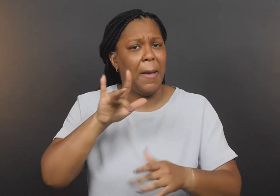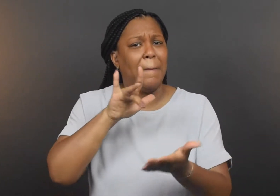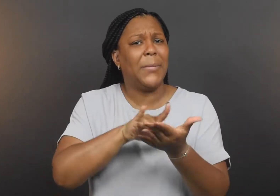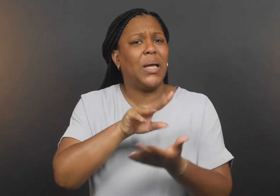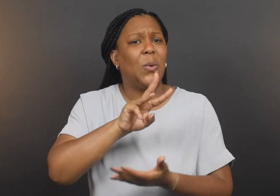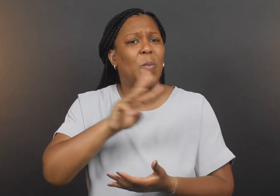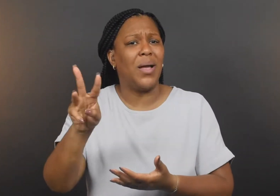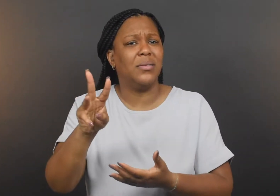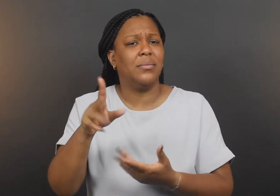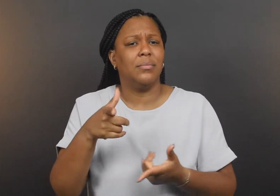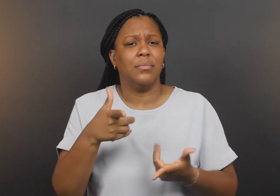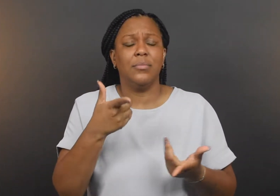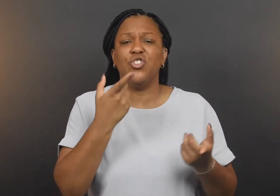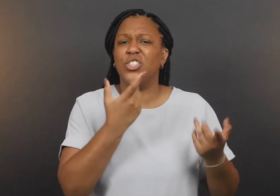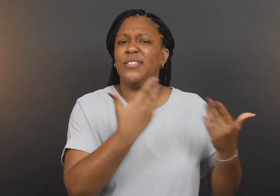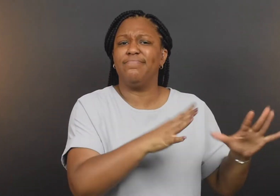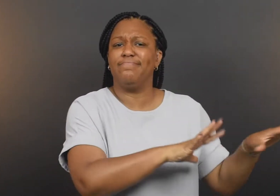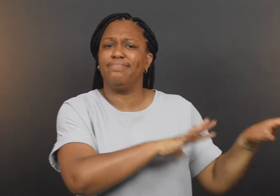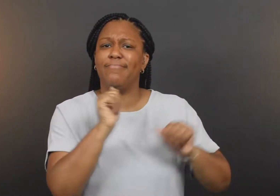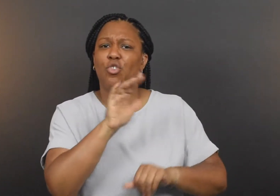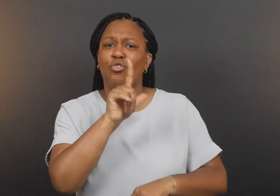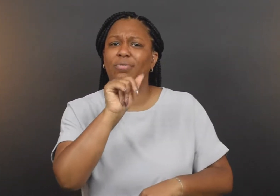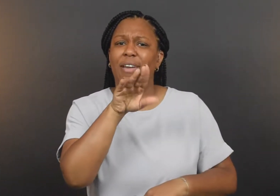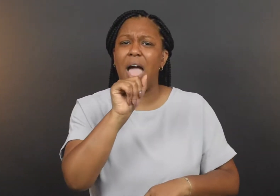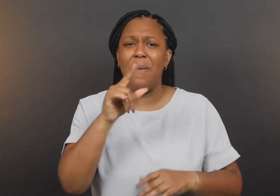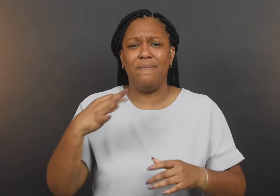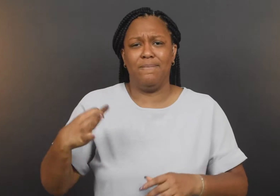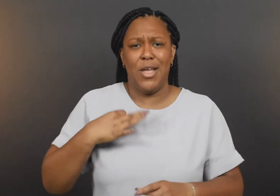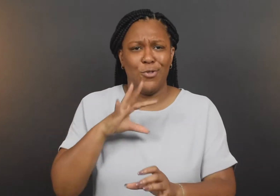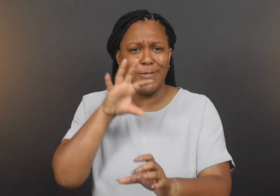she left her lab and volunteered to help fight an outbreak in Wisconsin.